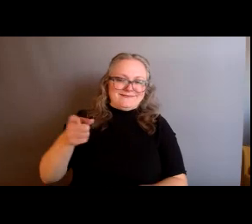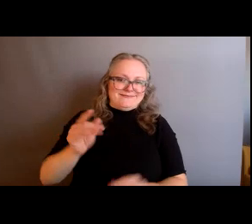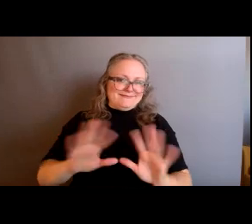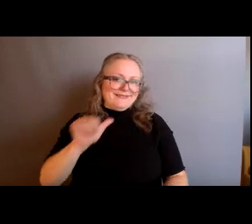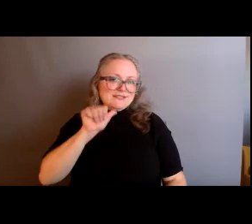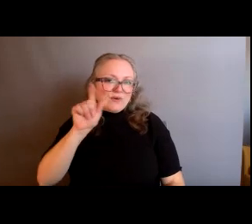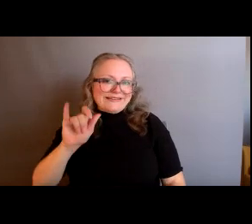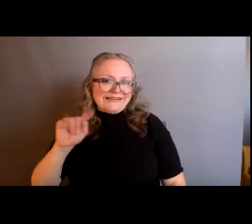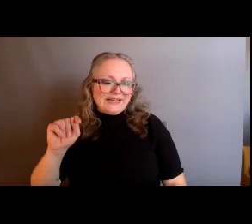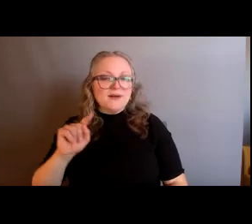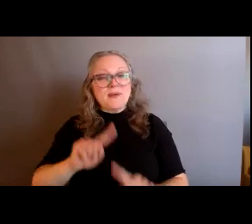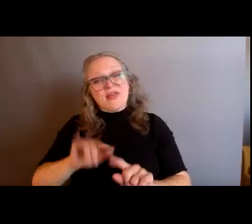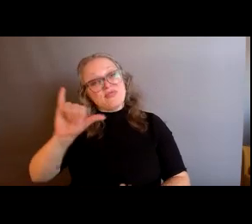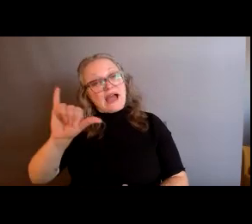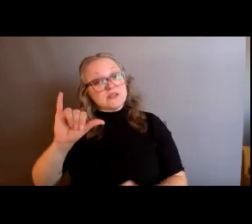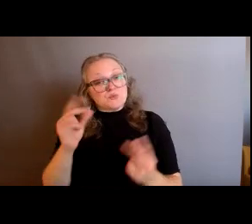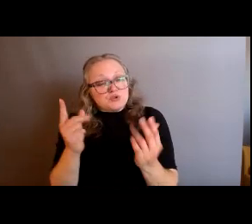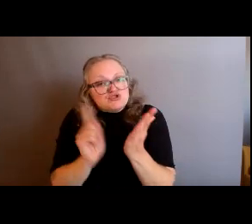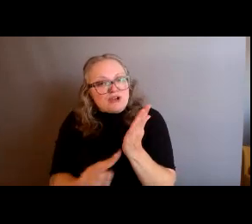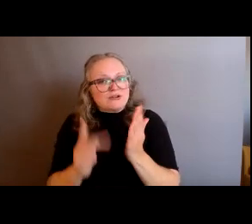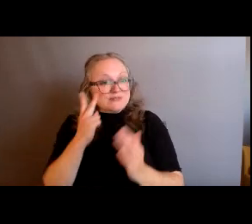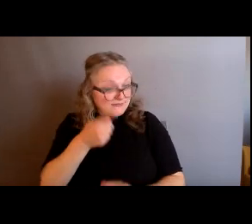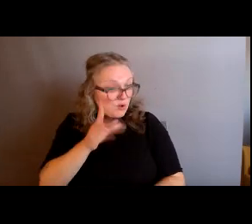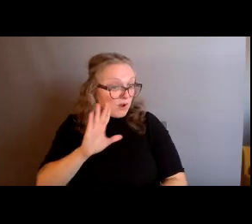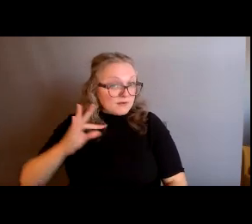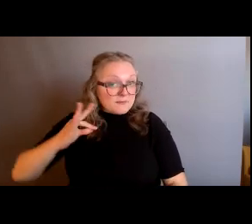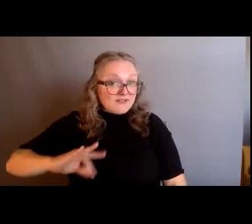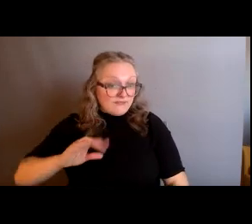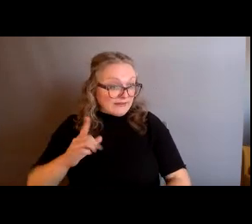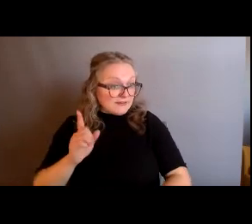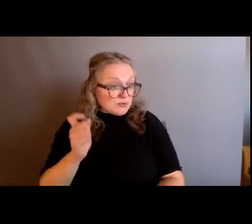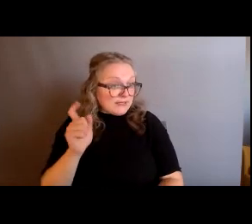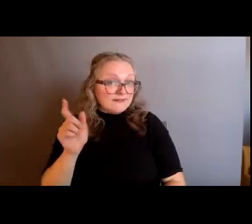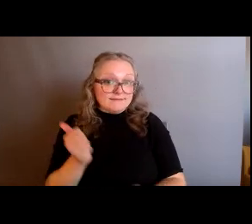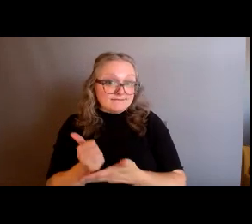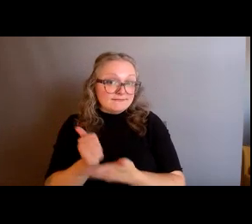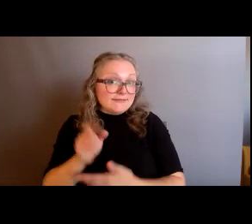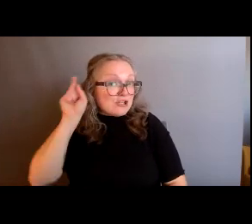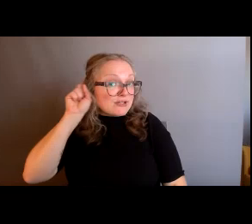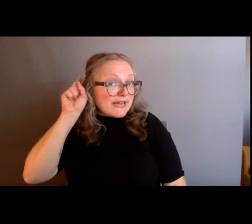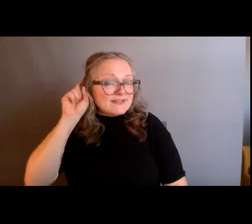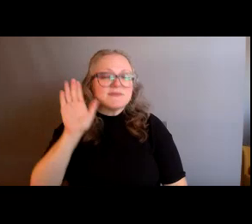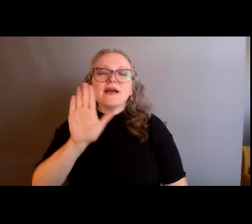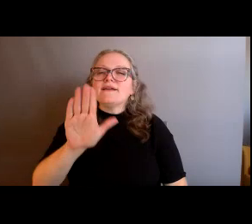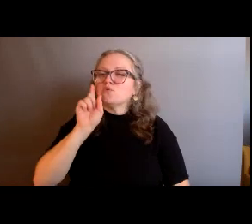see if they need hearing aids. Now if you'll notice.